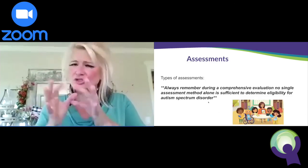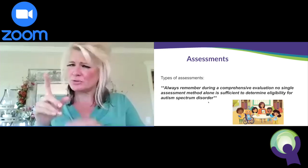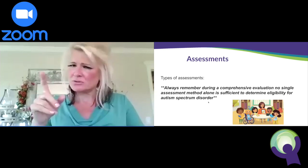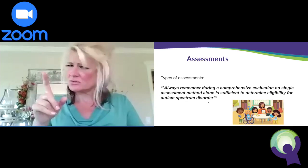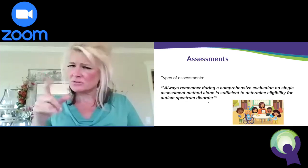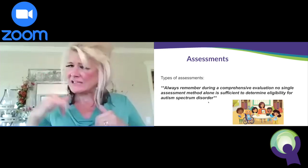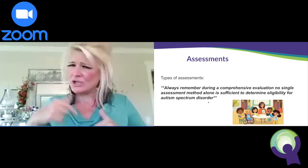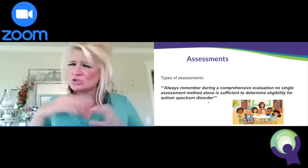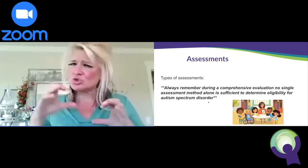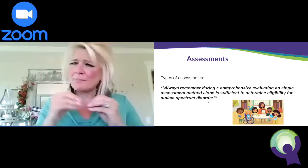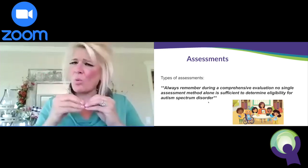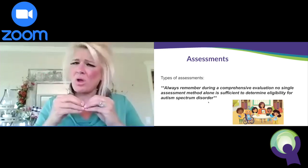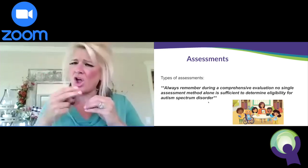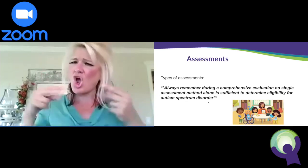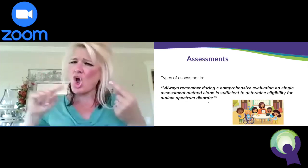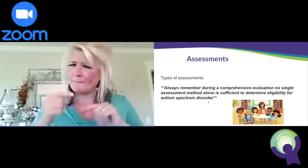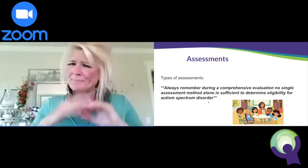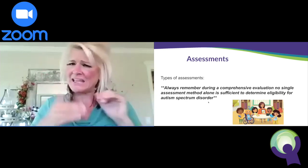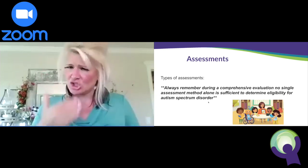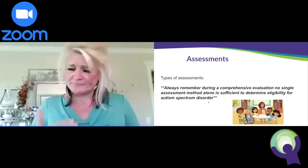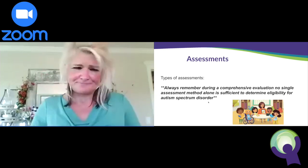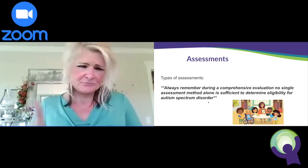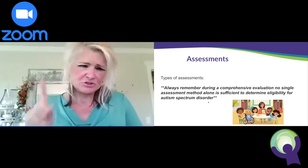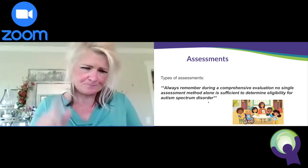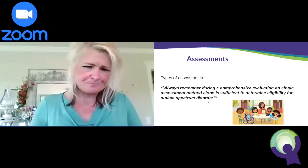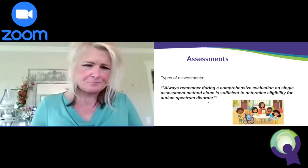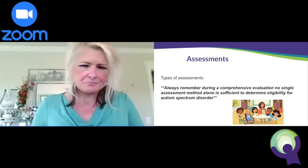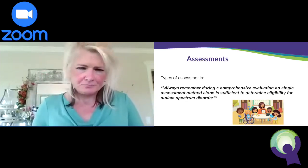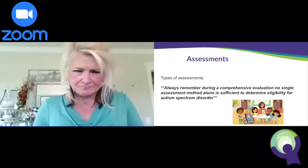to approach that their needs and so